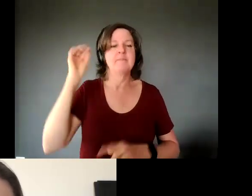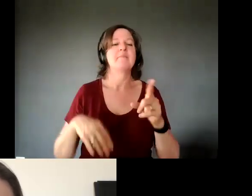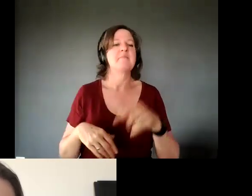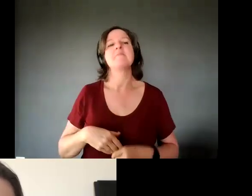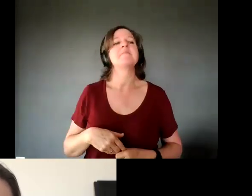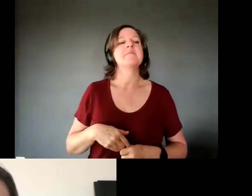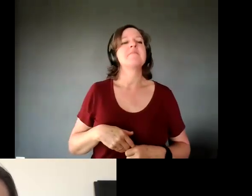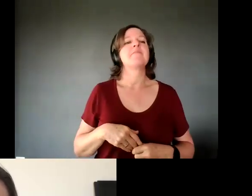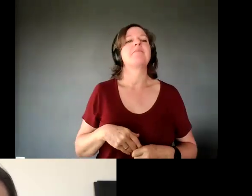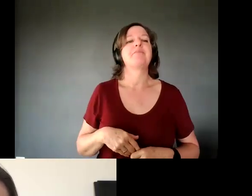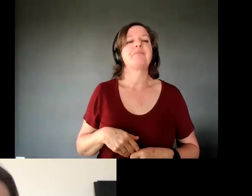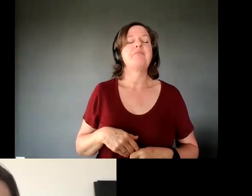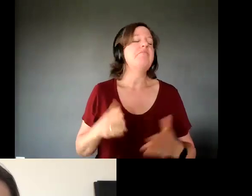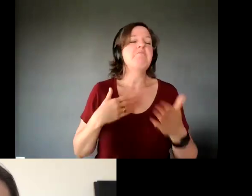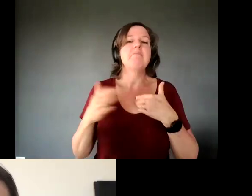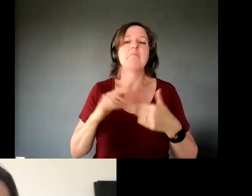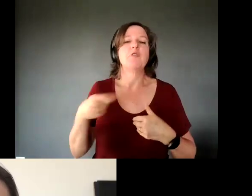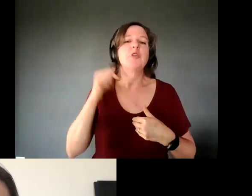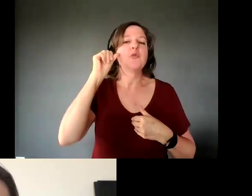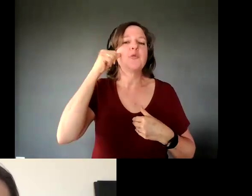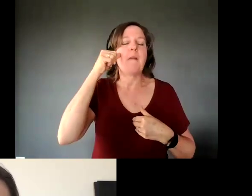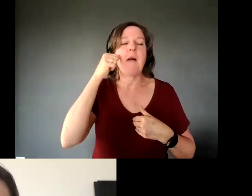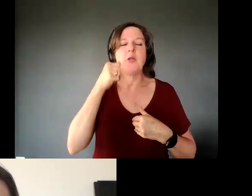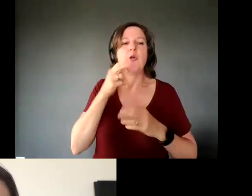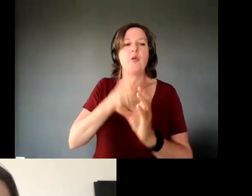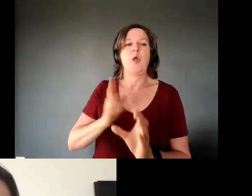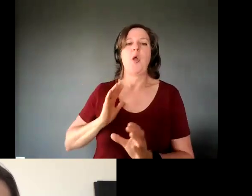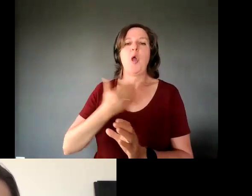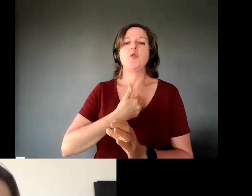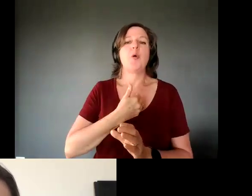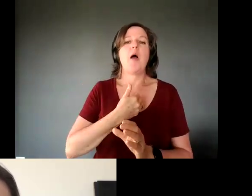And so anyway, just reminder, join our mailing list if you want to stay on the know on all the